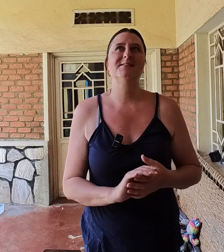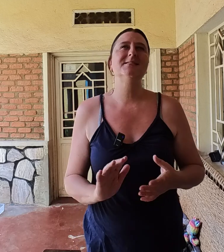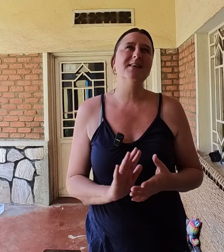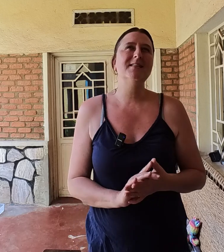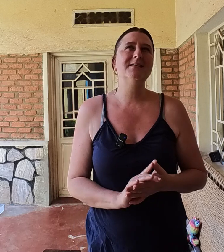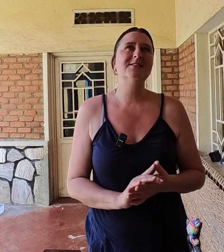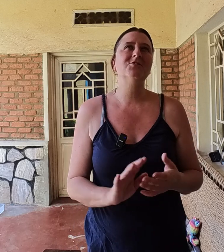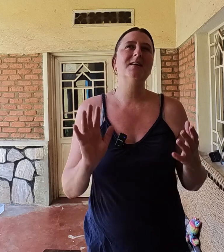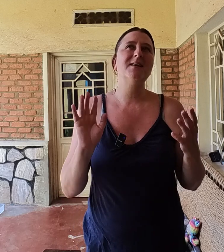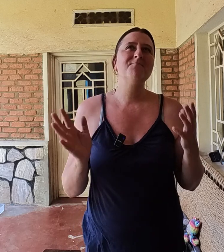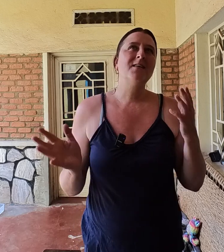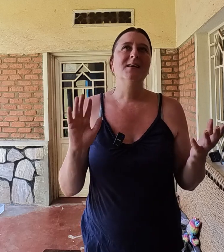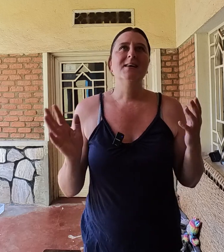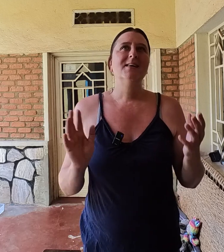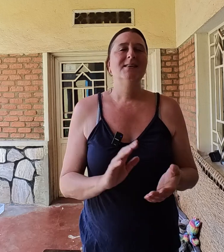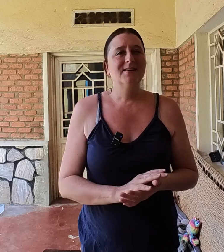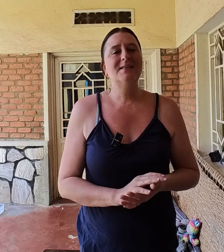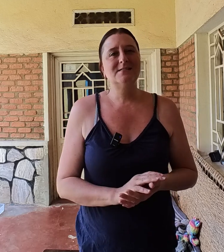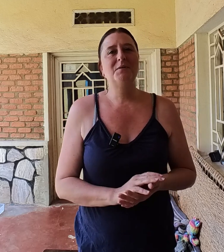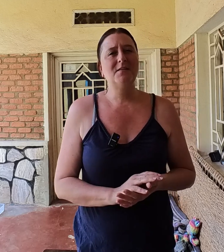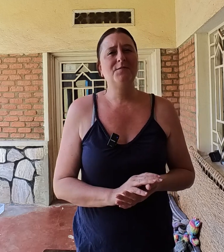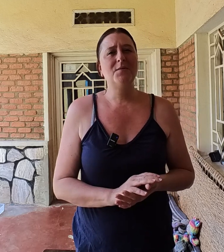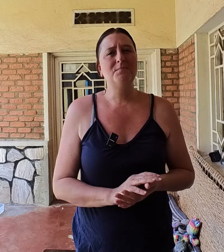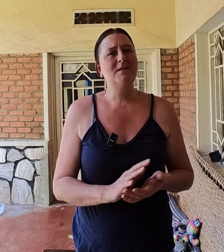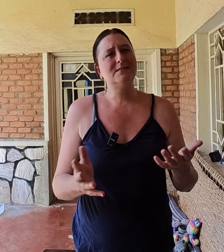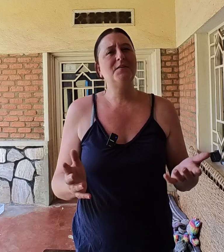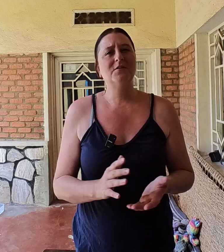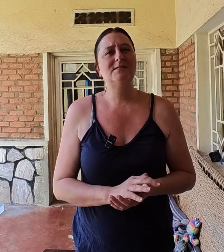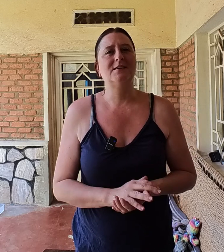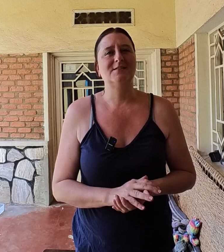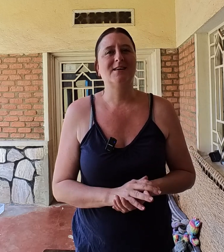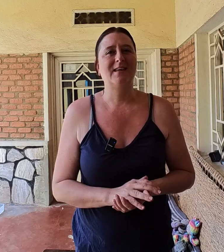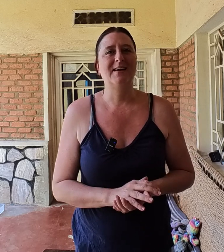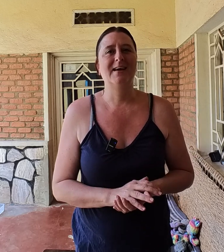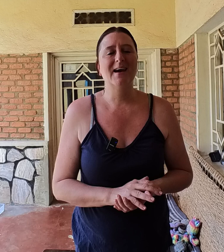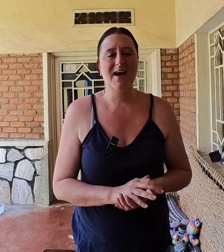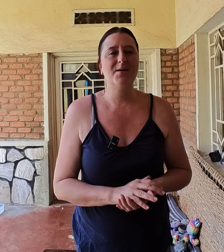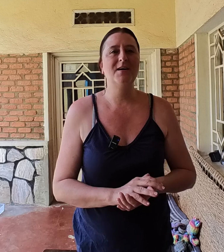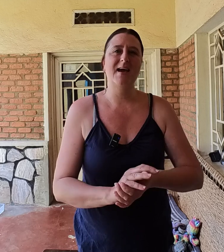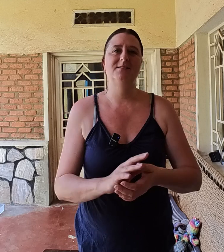there's a sign in the dictionary that needs a bit of- needs a bit of research, I think. Um, okay